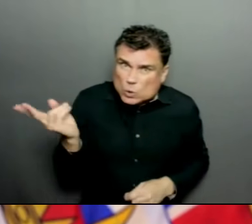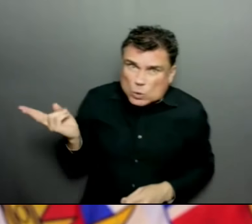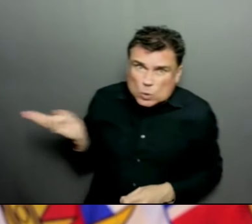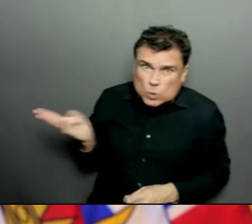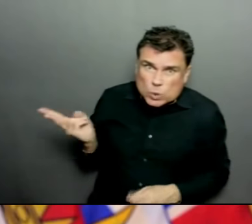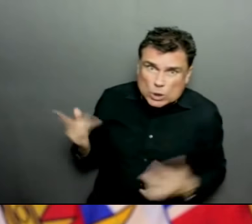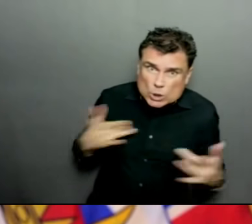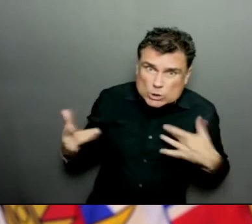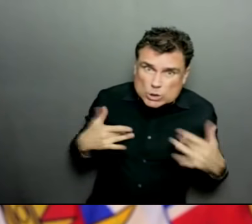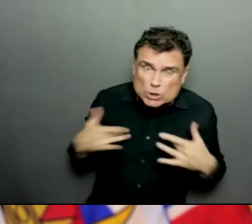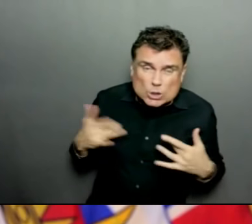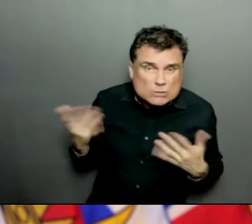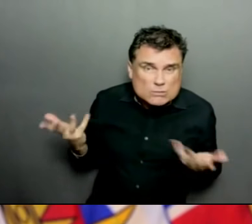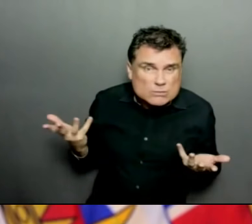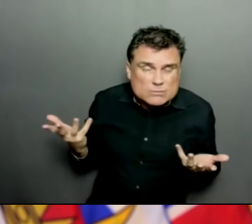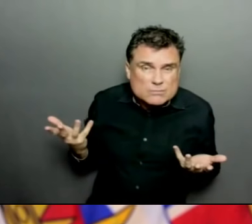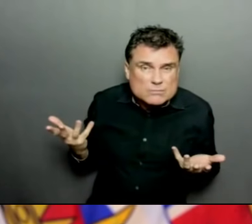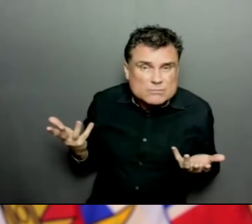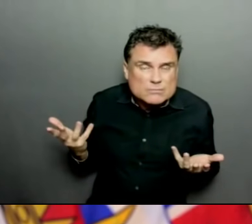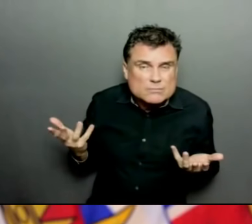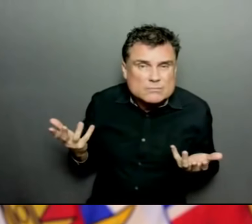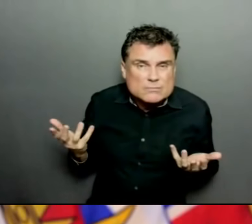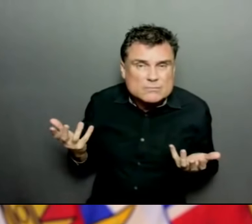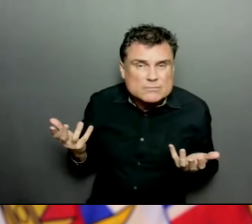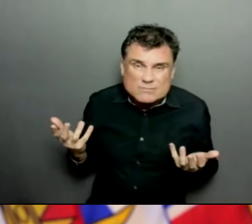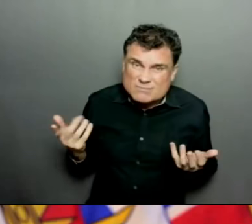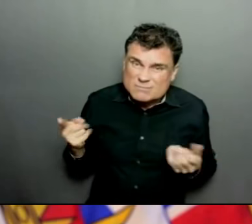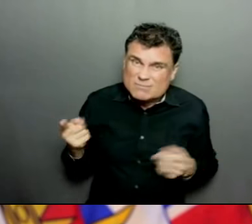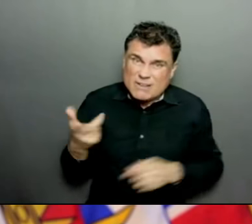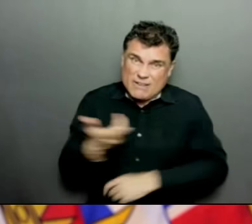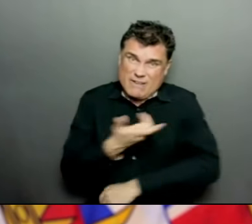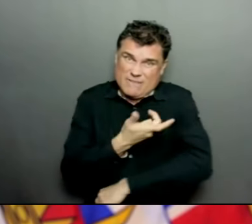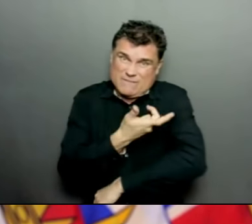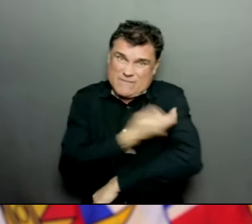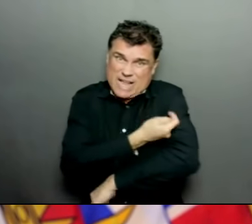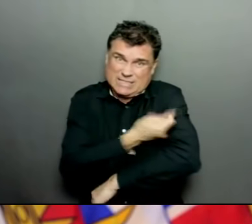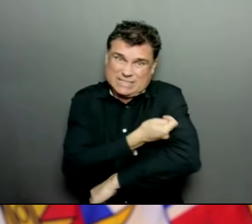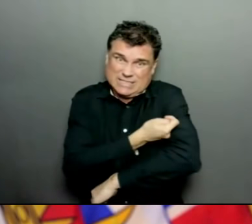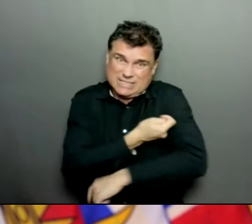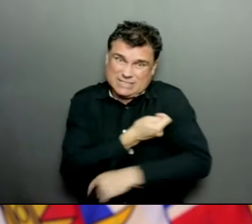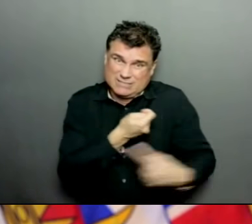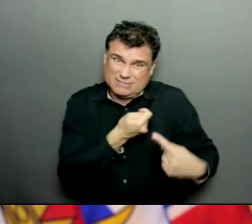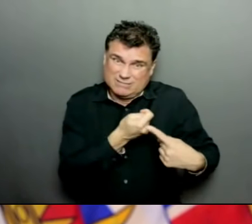concerned you are, specifically with these mutations broadly mean for the vaccinations we have now